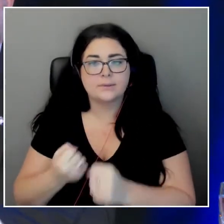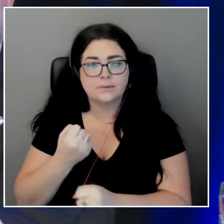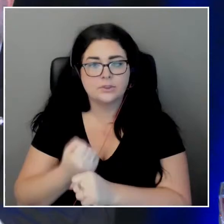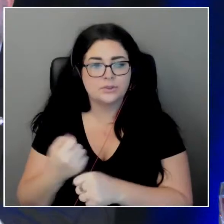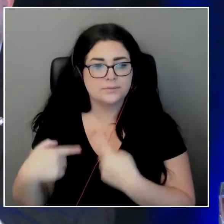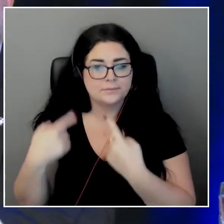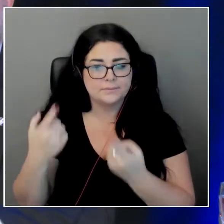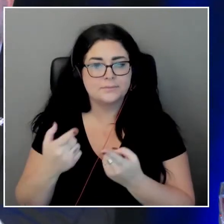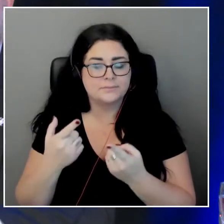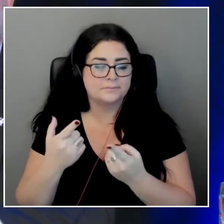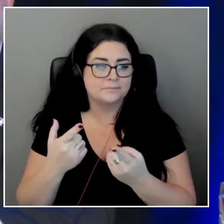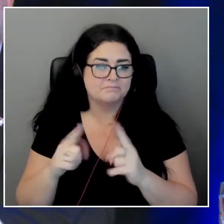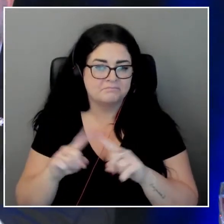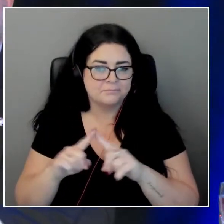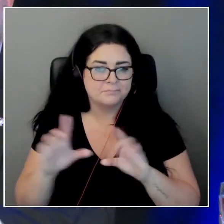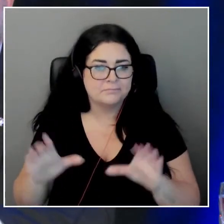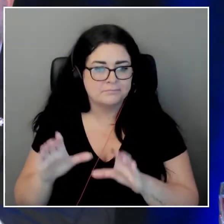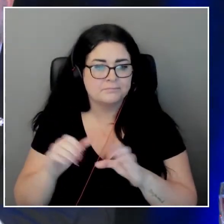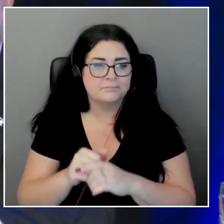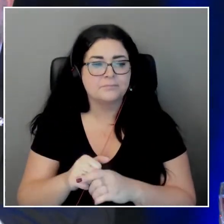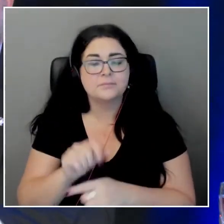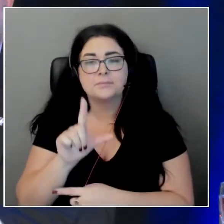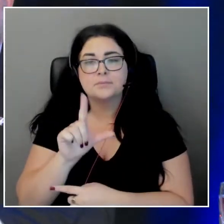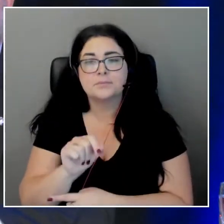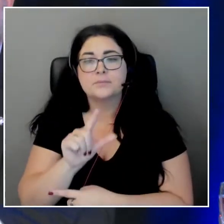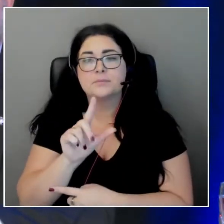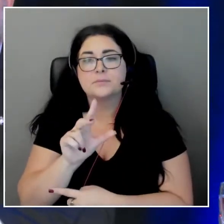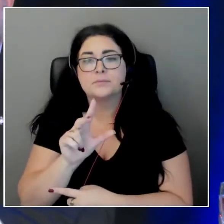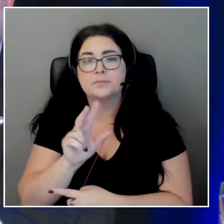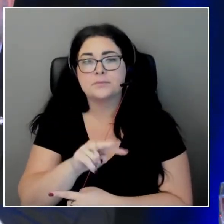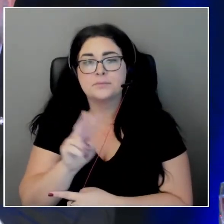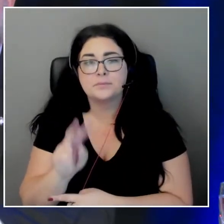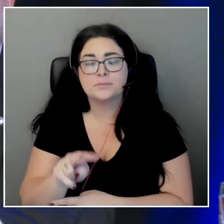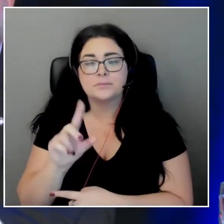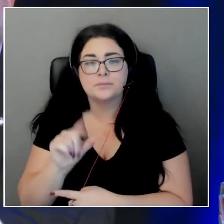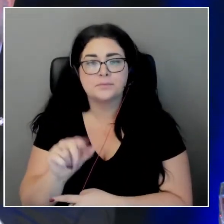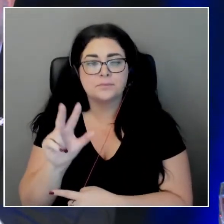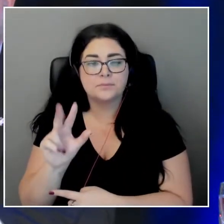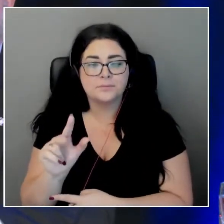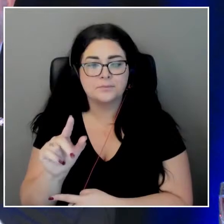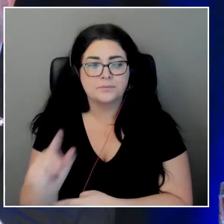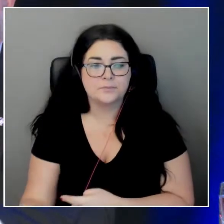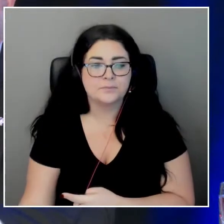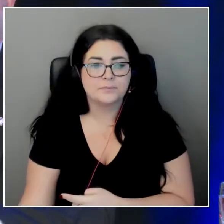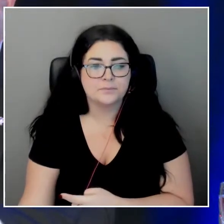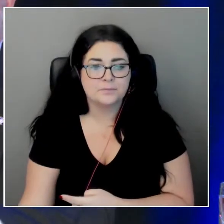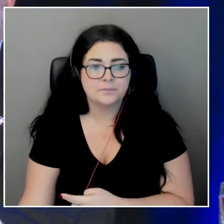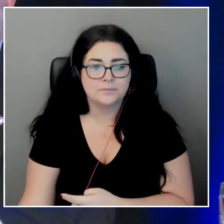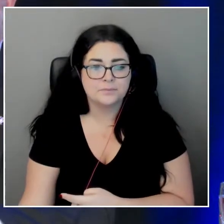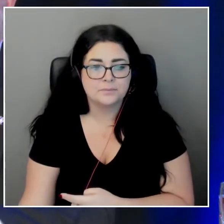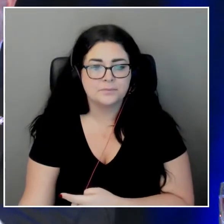In 2022/2023, we witness a rebound in passenger traffic